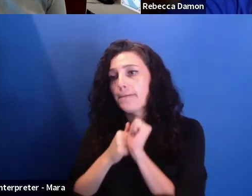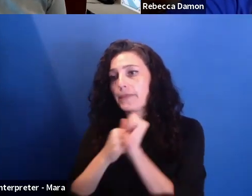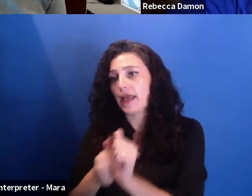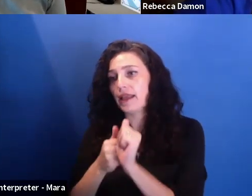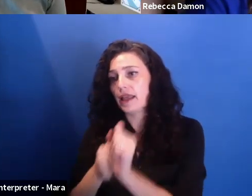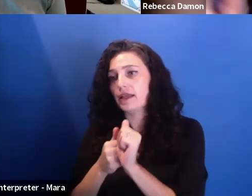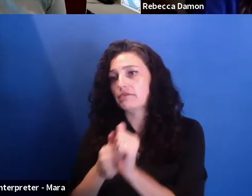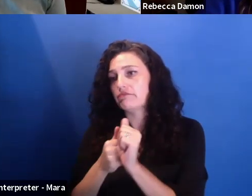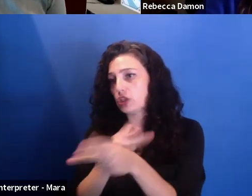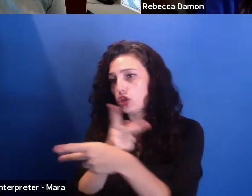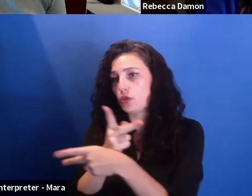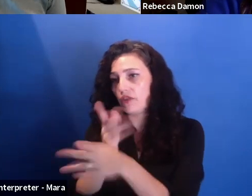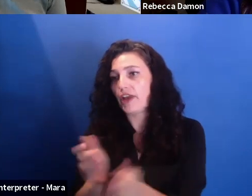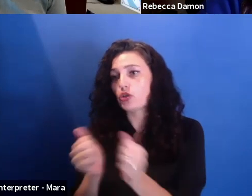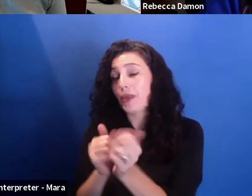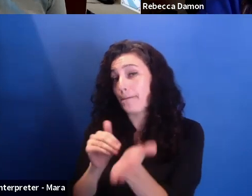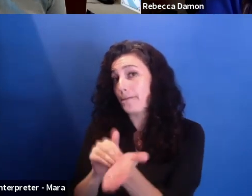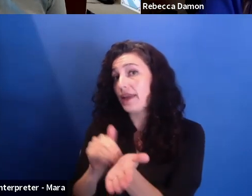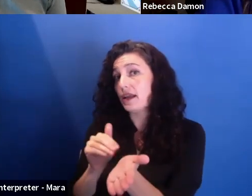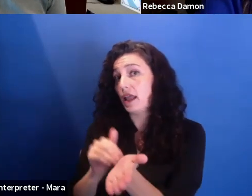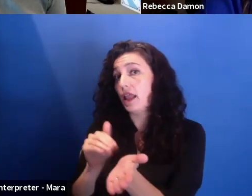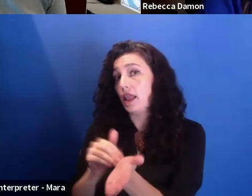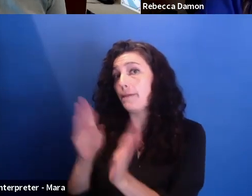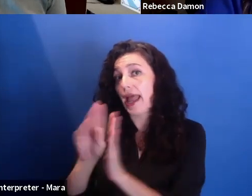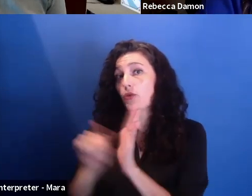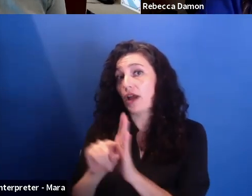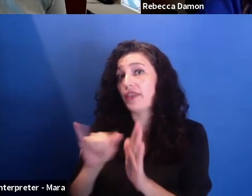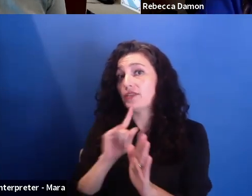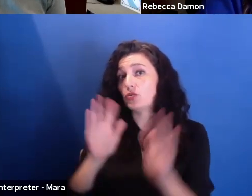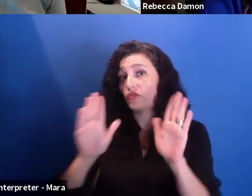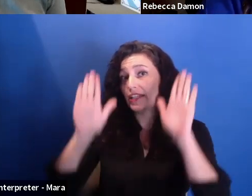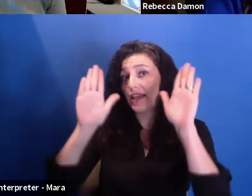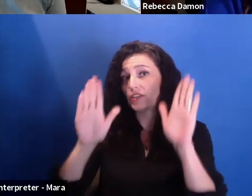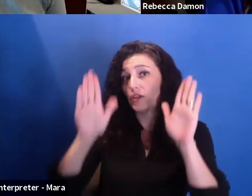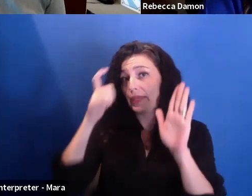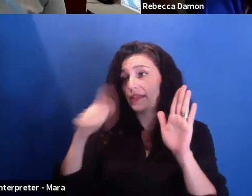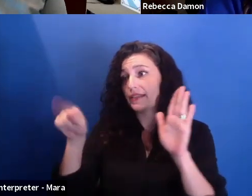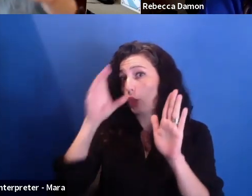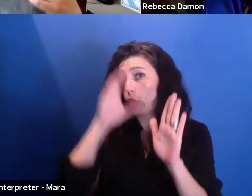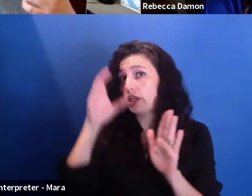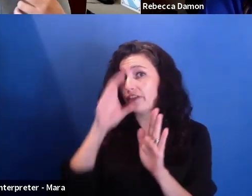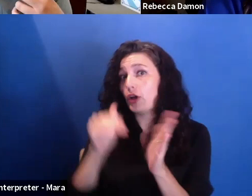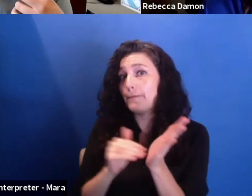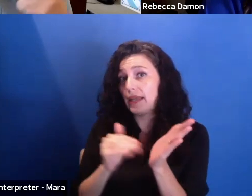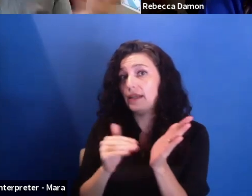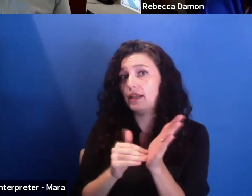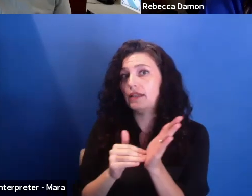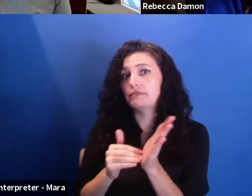I know the companies are definitely seeking people with medical backgrounds to be part of that. And if you have both, if you have production knowledge